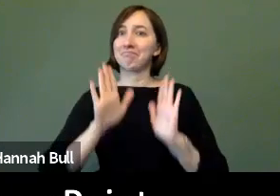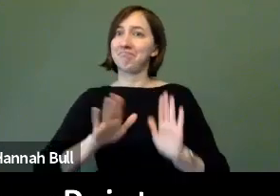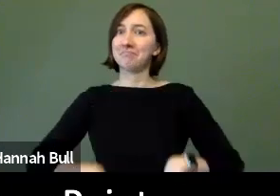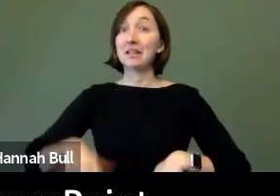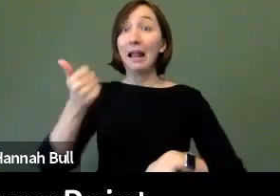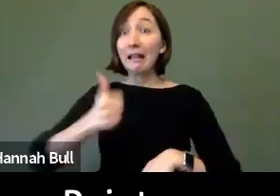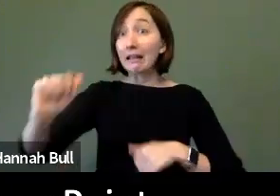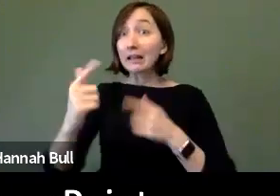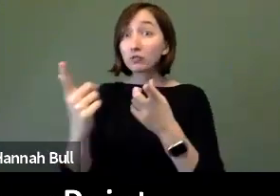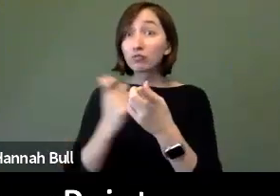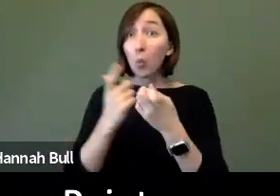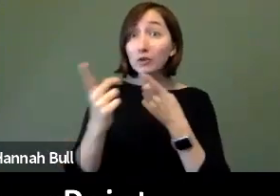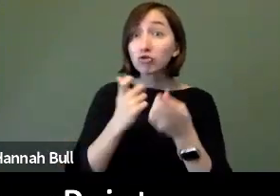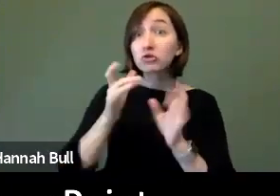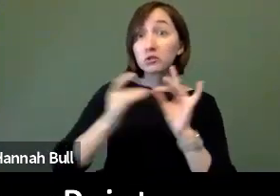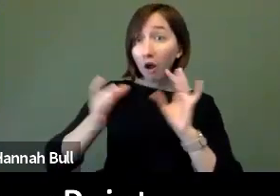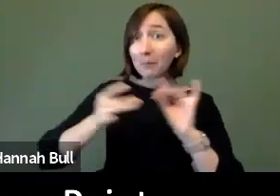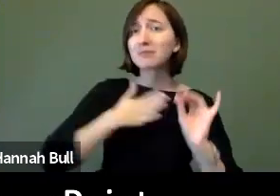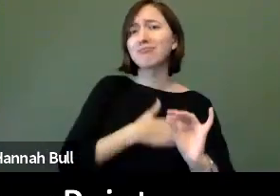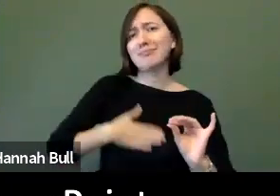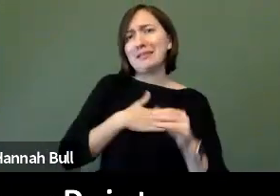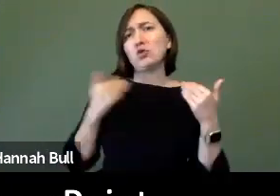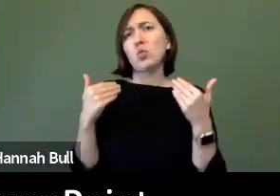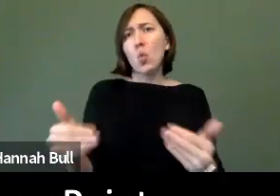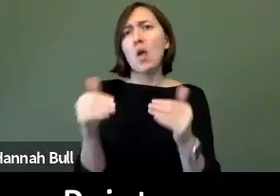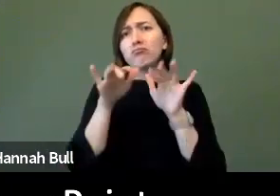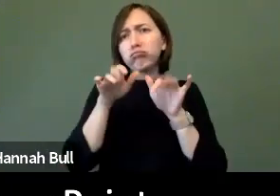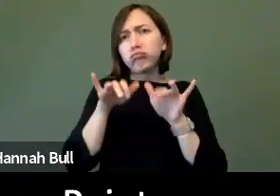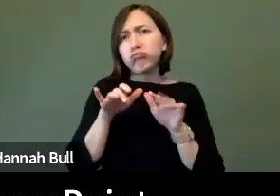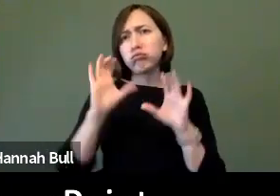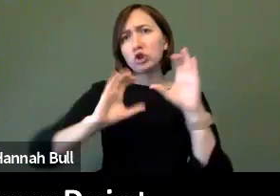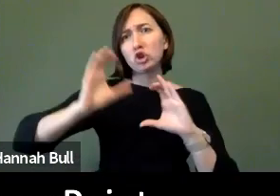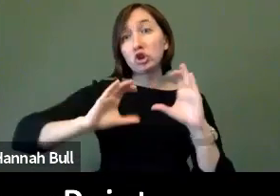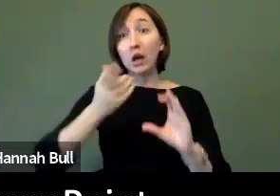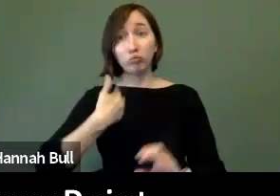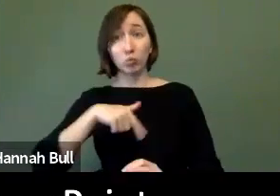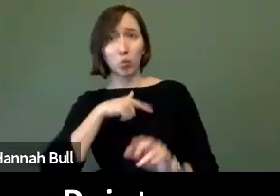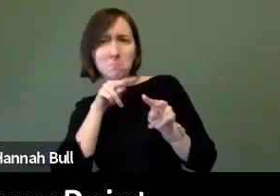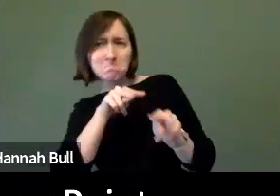and between myself and other co-hosts and presenters will keep an eye on it. There will be dedicated time